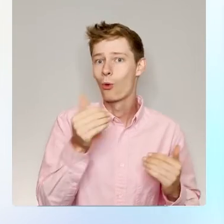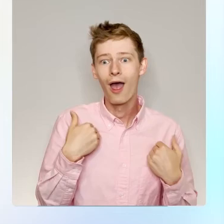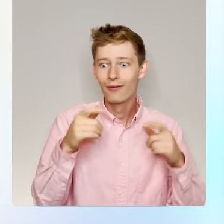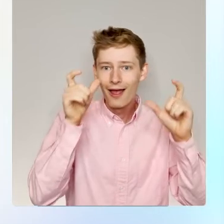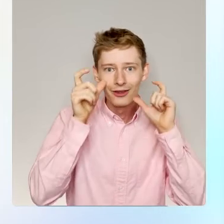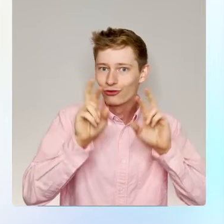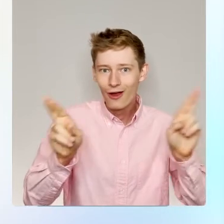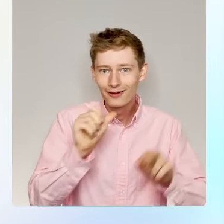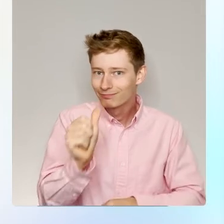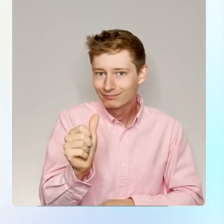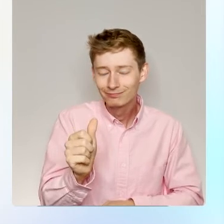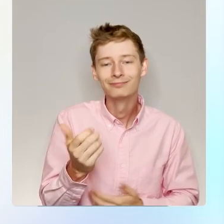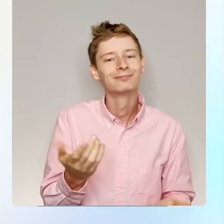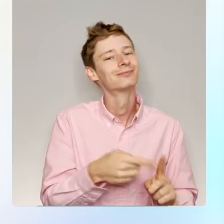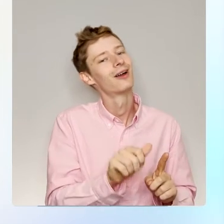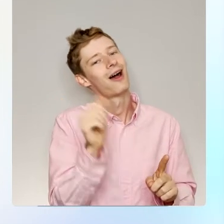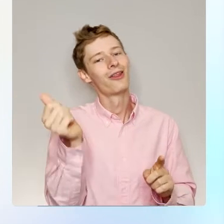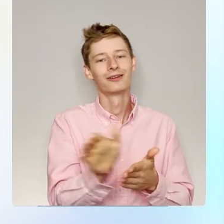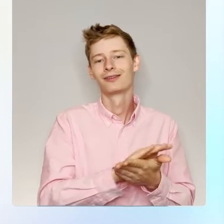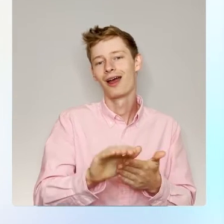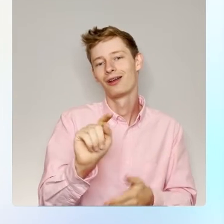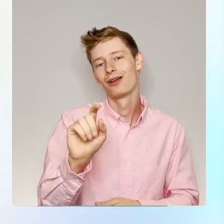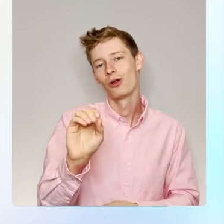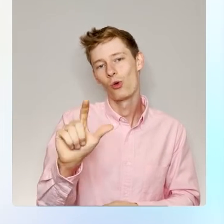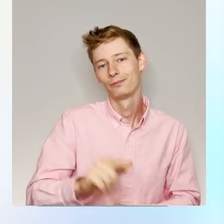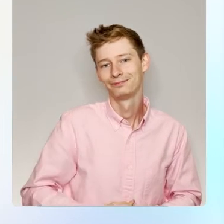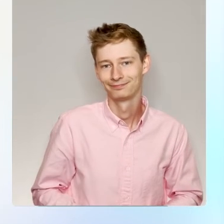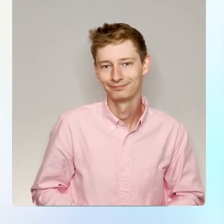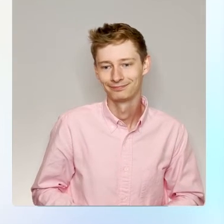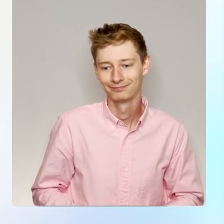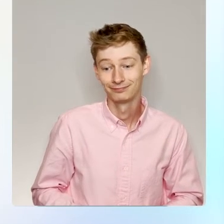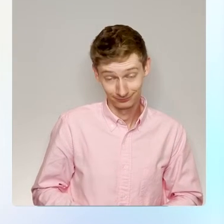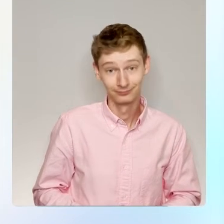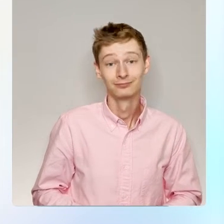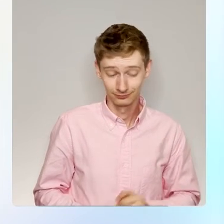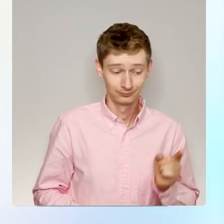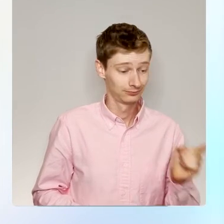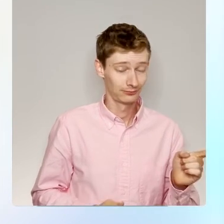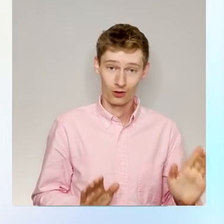For Project Flowerbed, we used the Oculus Developer Hub to continually monitor performance and resource usage,